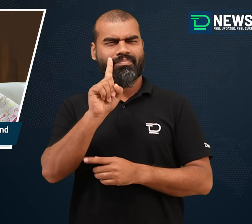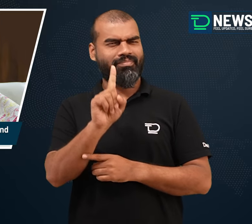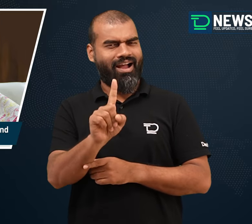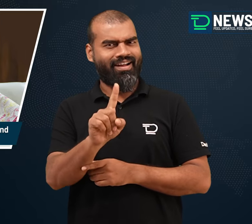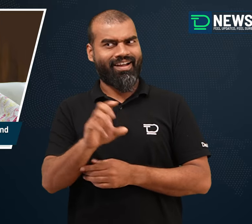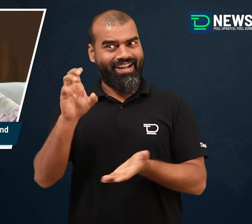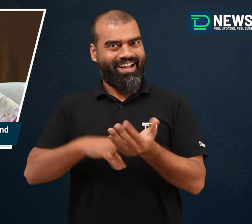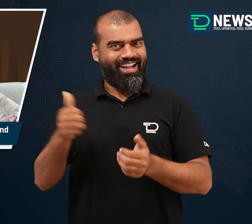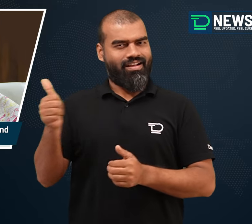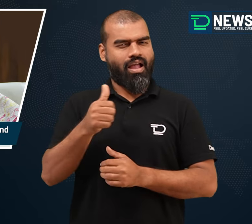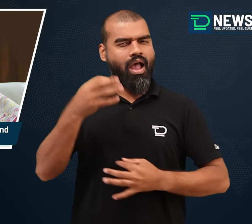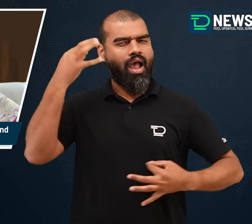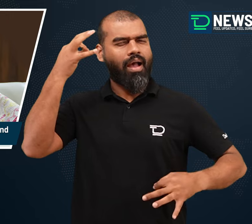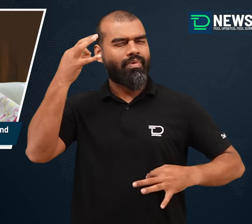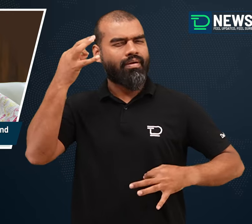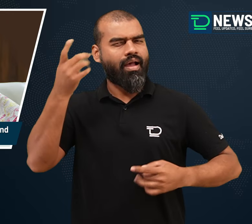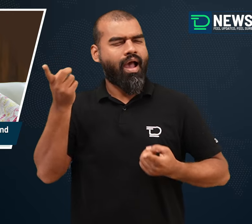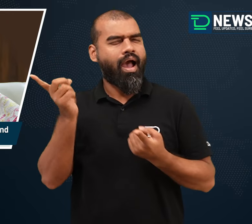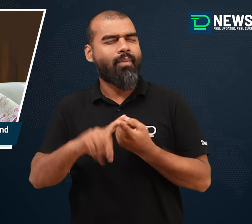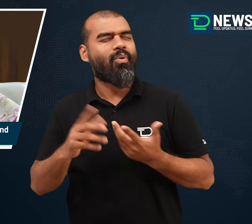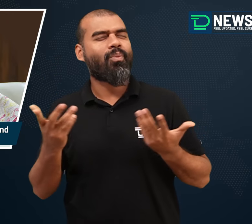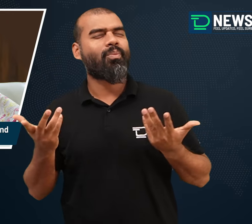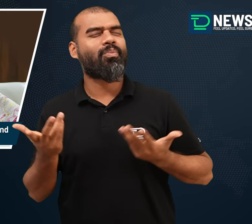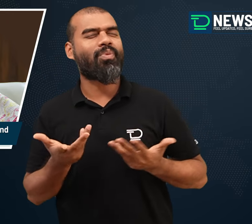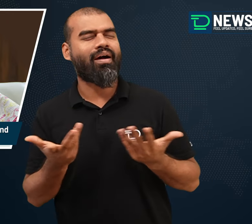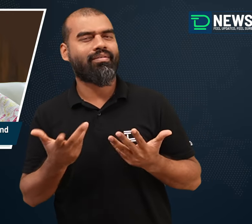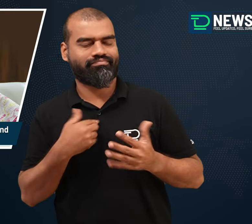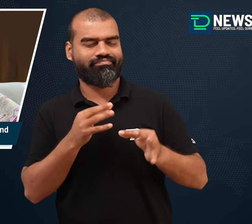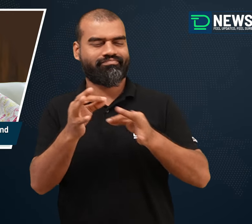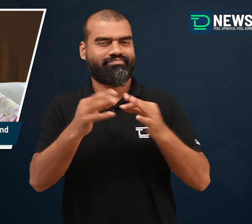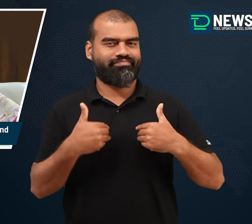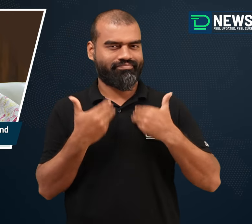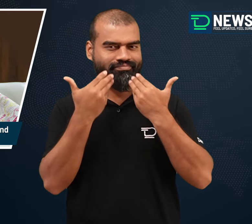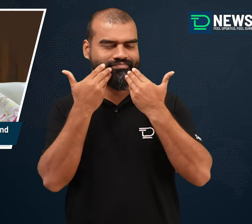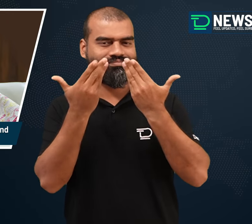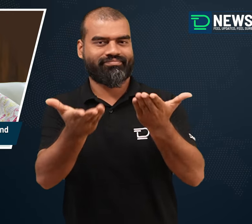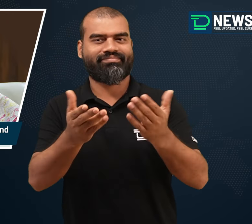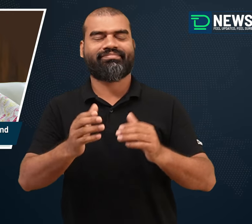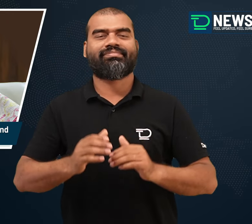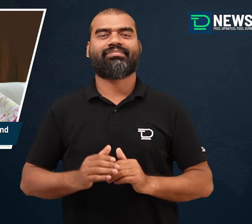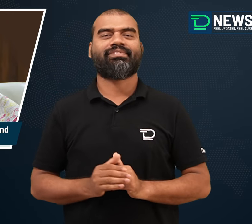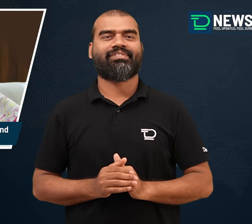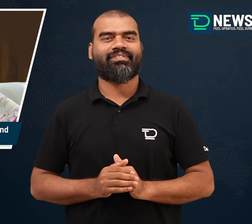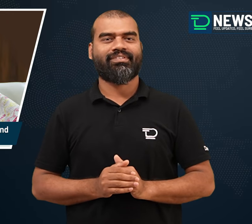But there was a dramatic move while taking charge. Let me explain it.